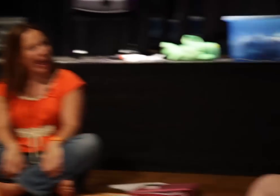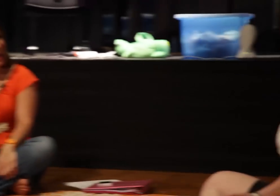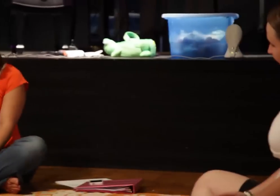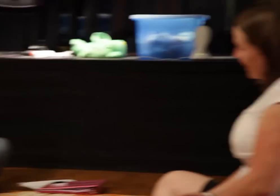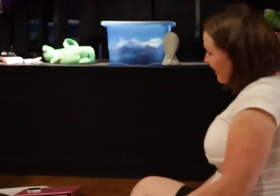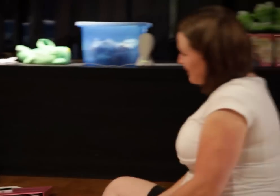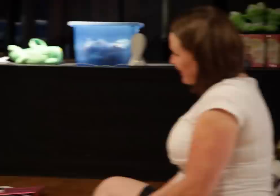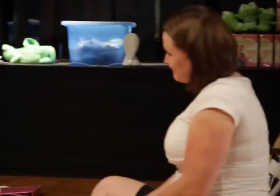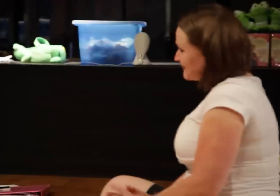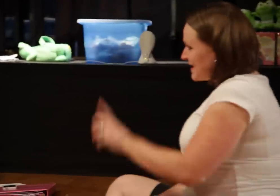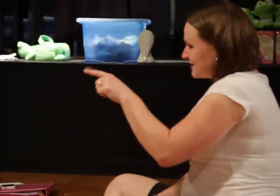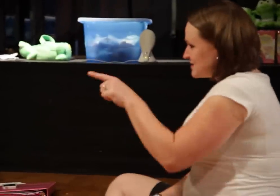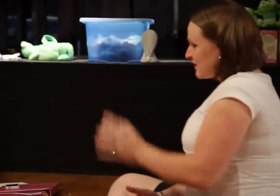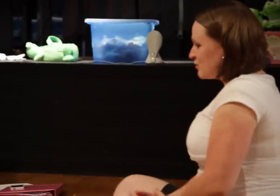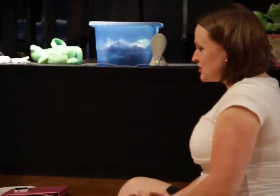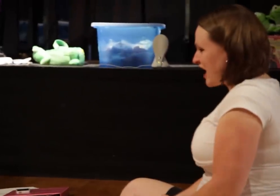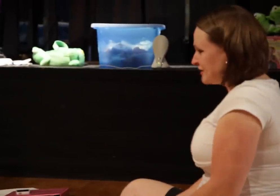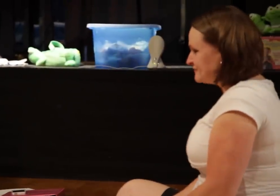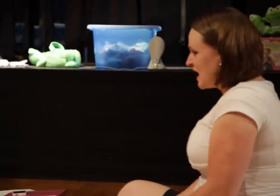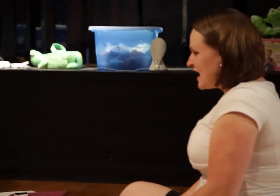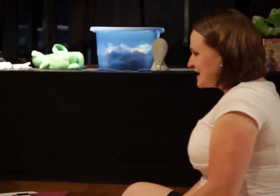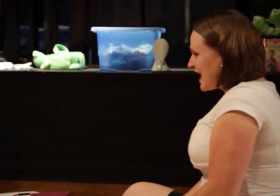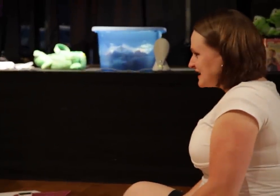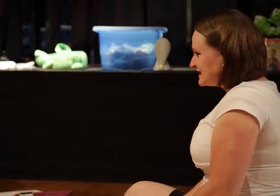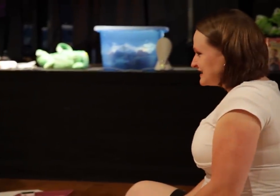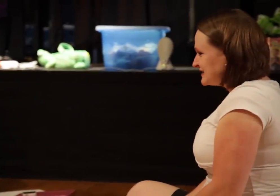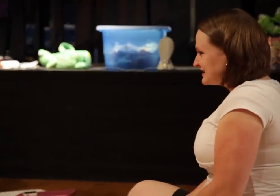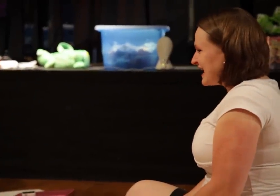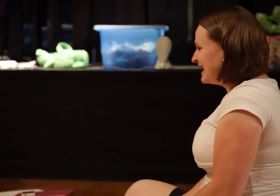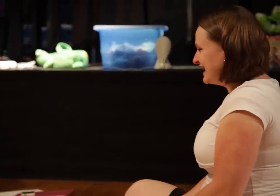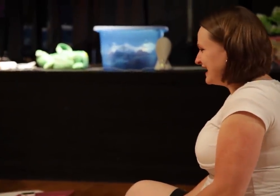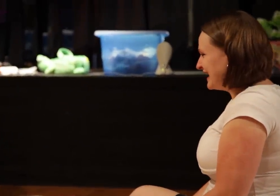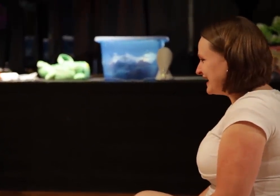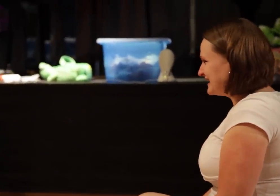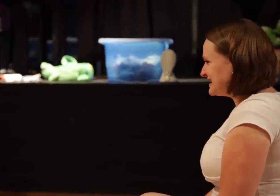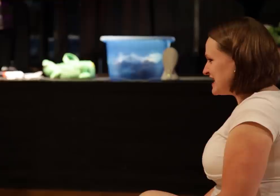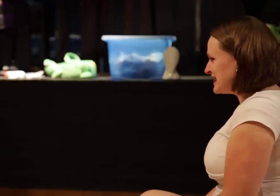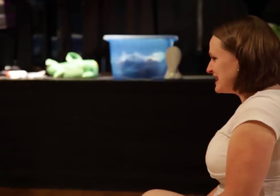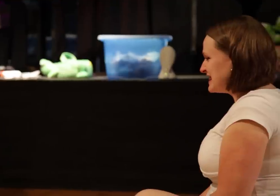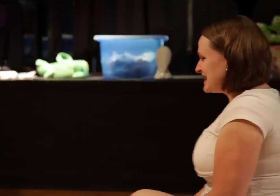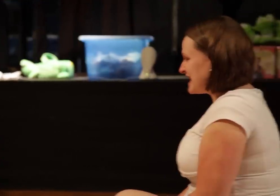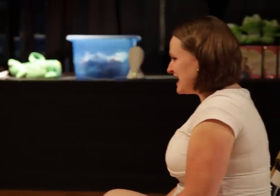I'm Megan. This is my little boy Shad. Hi Shad! I like your fohawk. It's kind of hot.